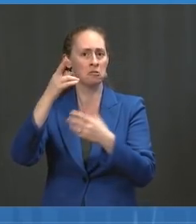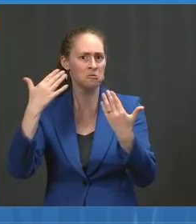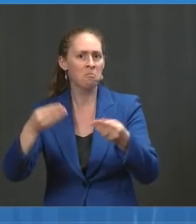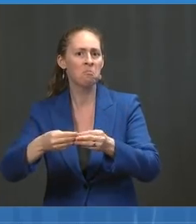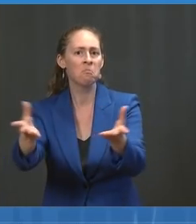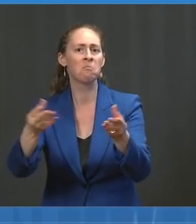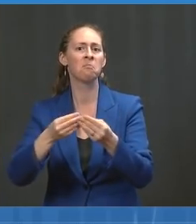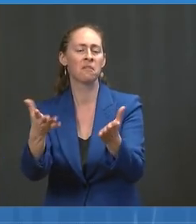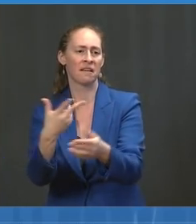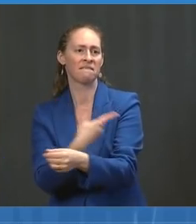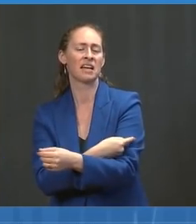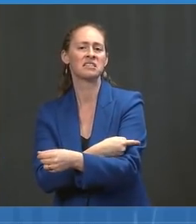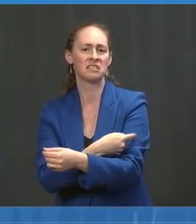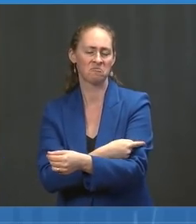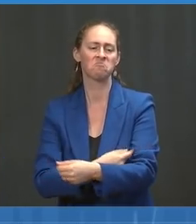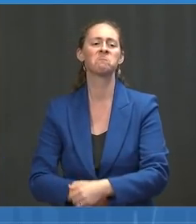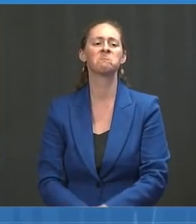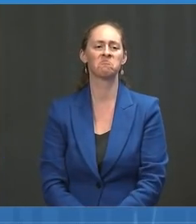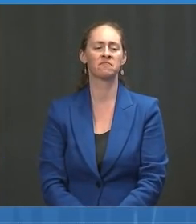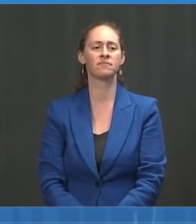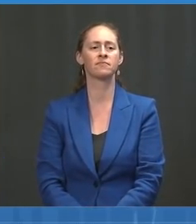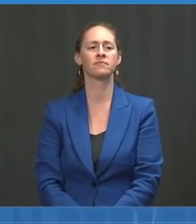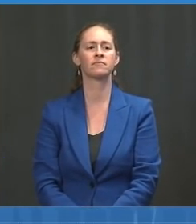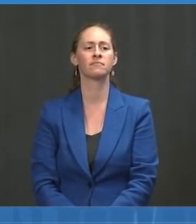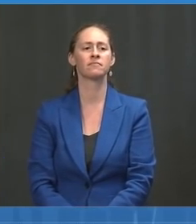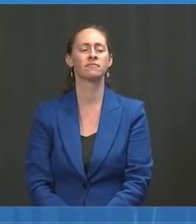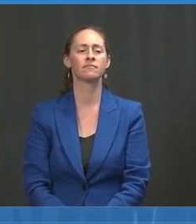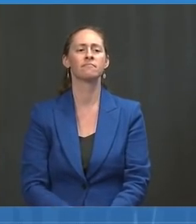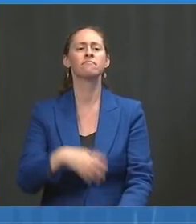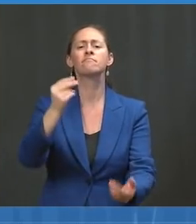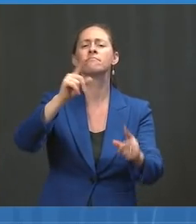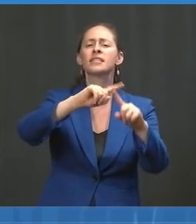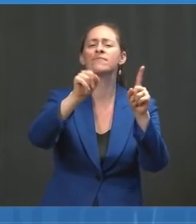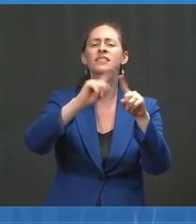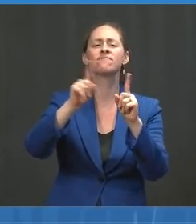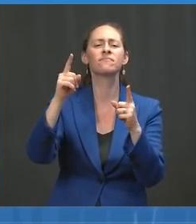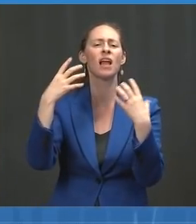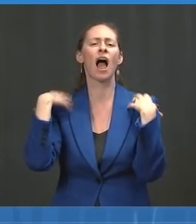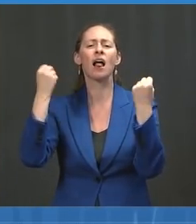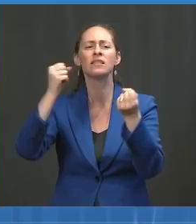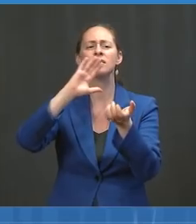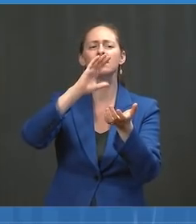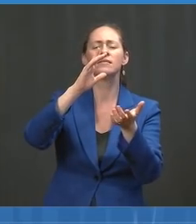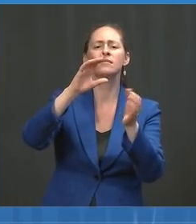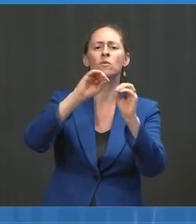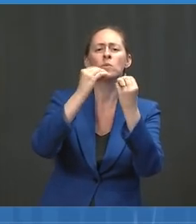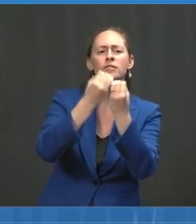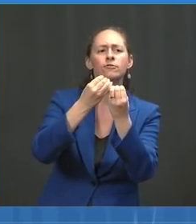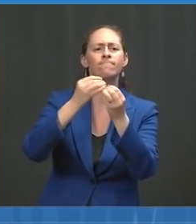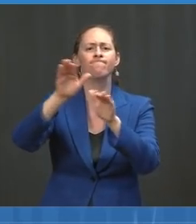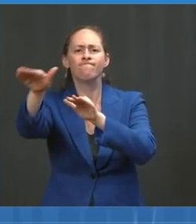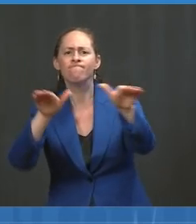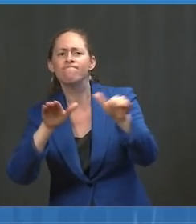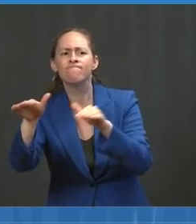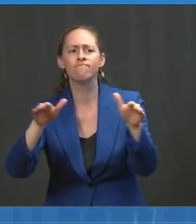have committed to proactively reach out to their unvaccinated patients to make vaccines available at more primary care offices